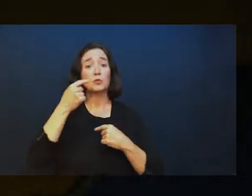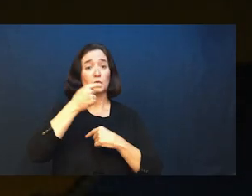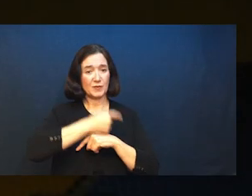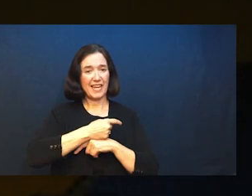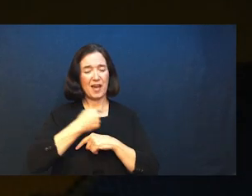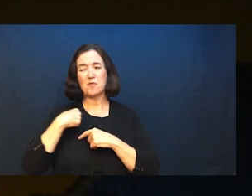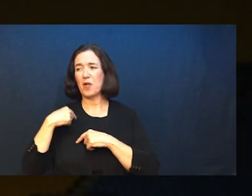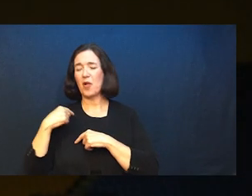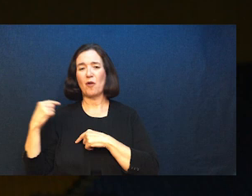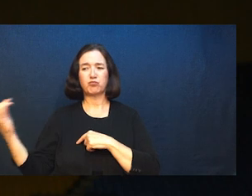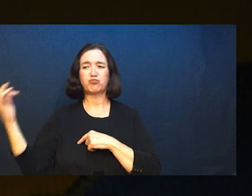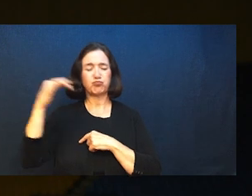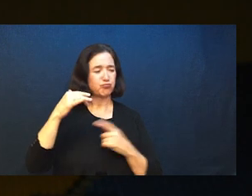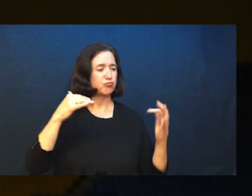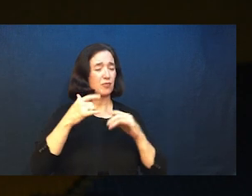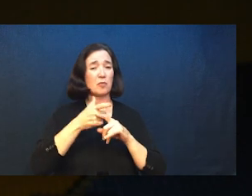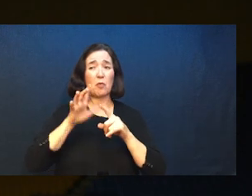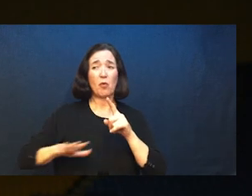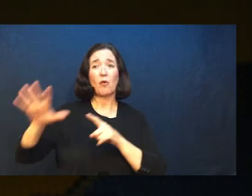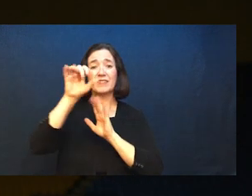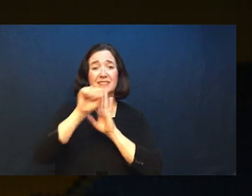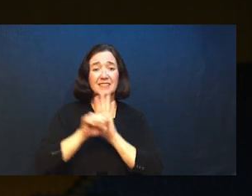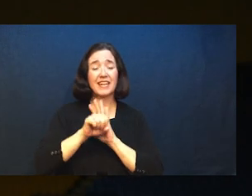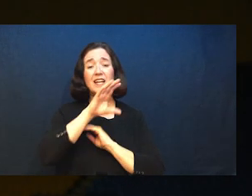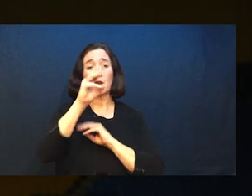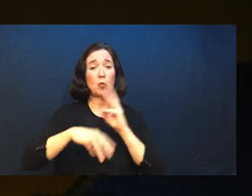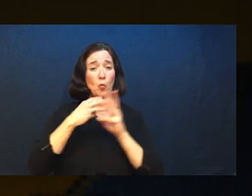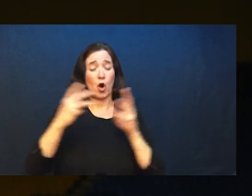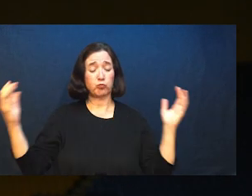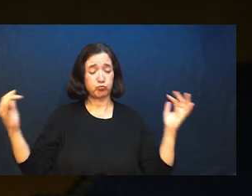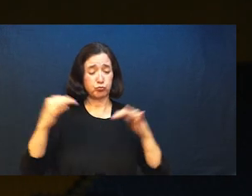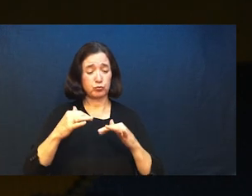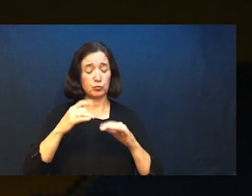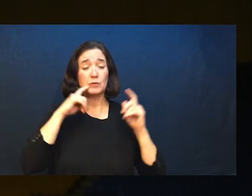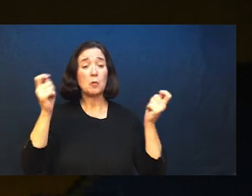Today, we come together from across the state and across the world to celebrate both